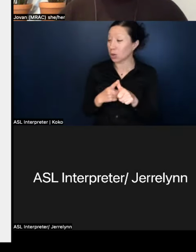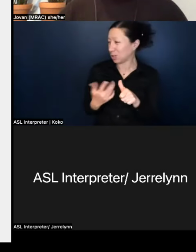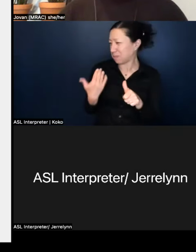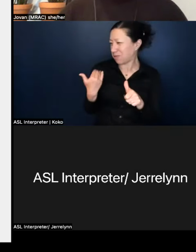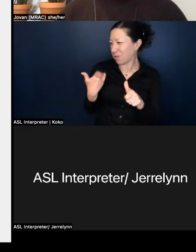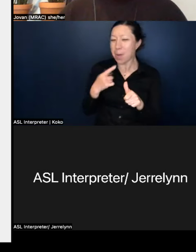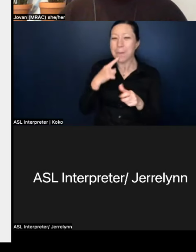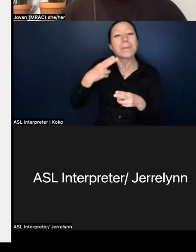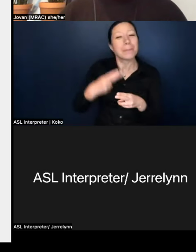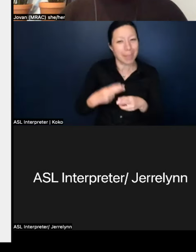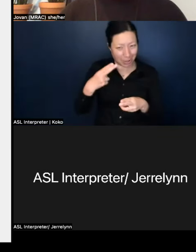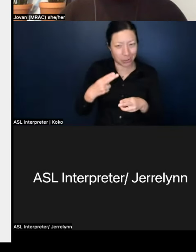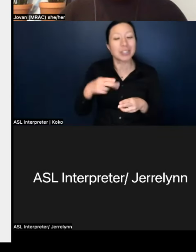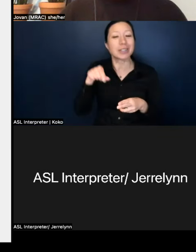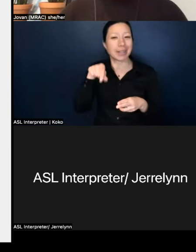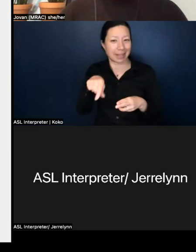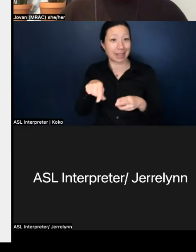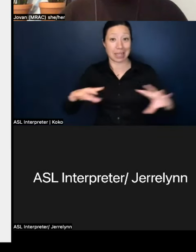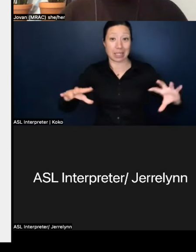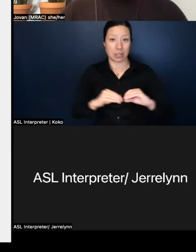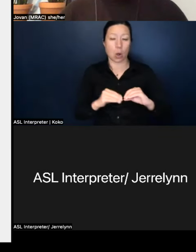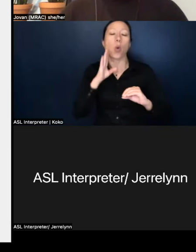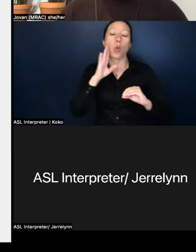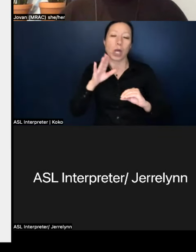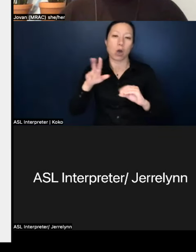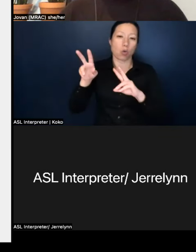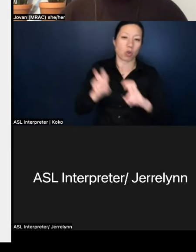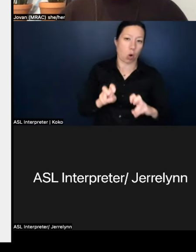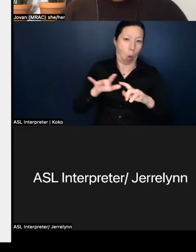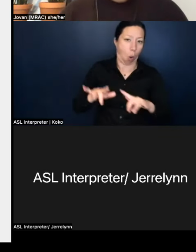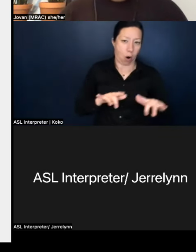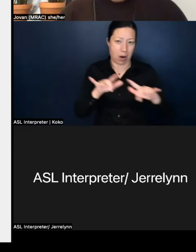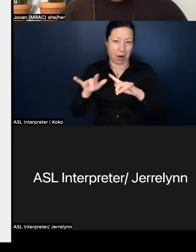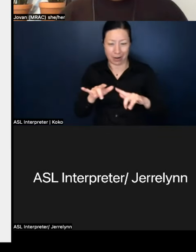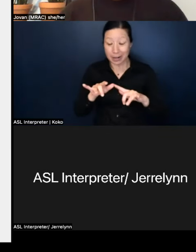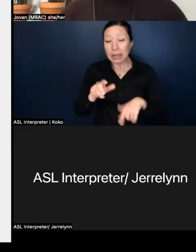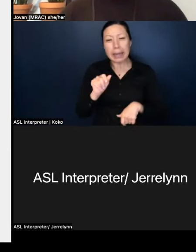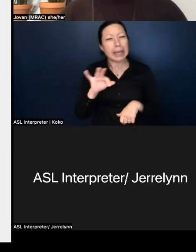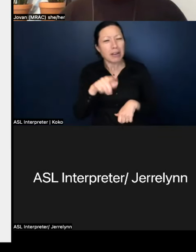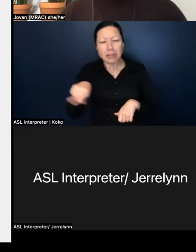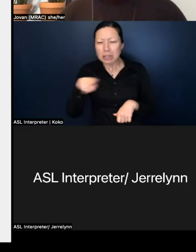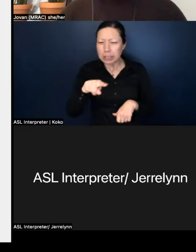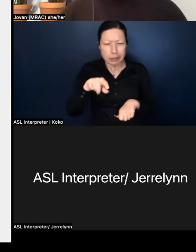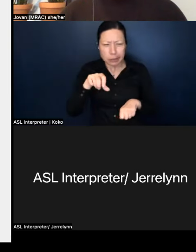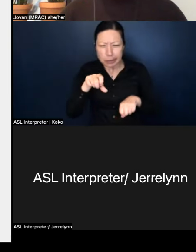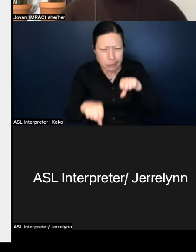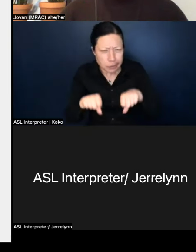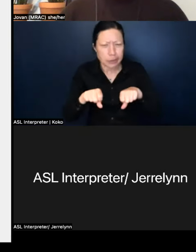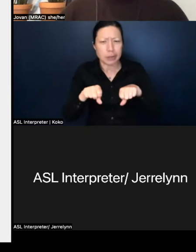If you have questions following this session, or you're unable to attend, and you're watching this recording,